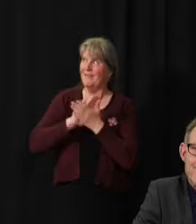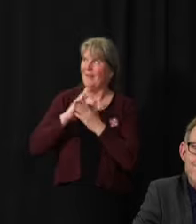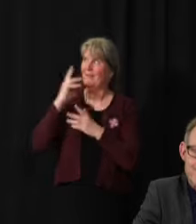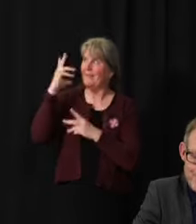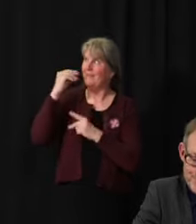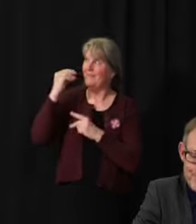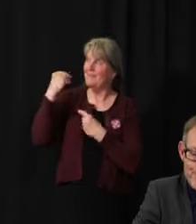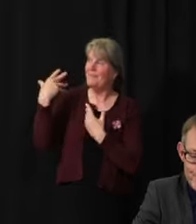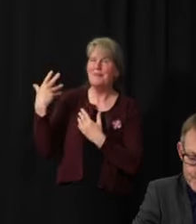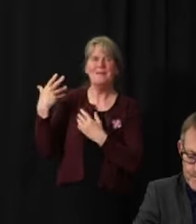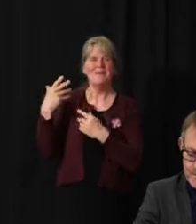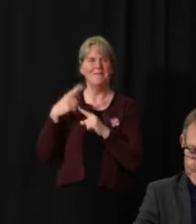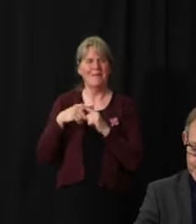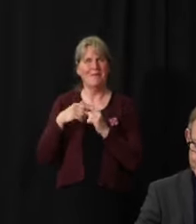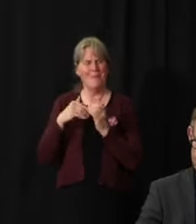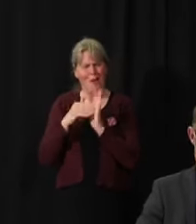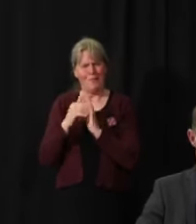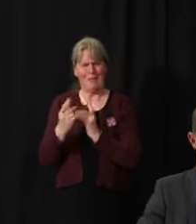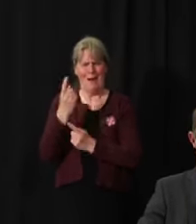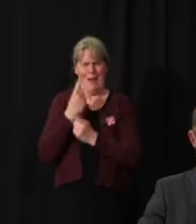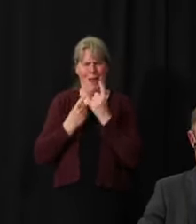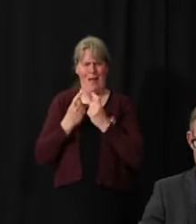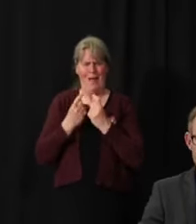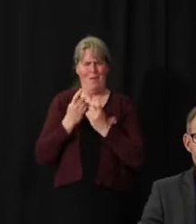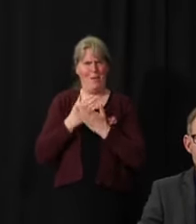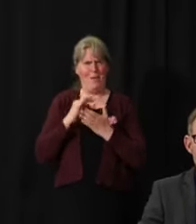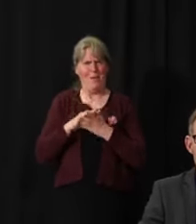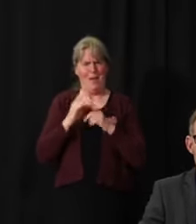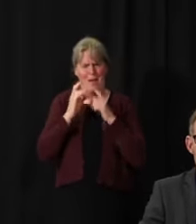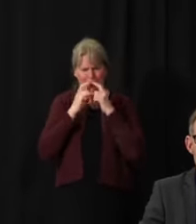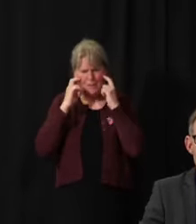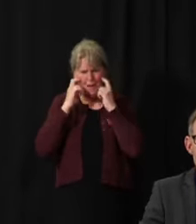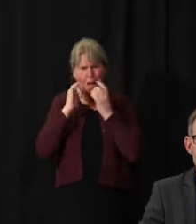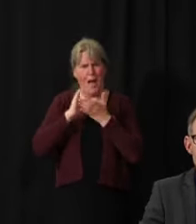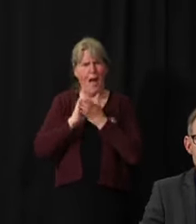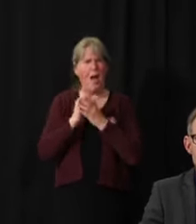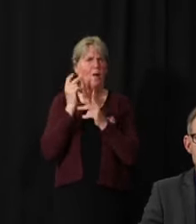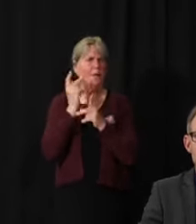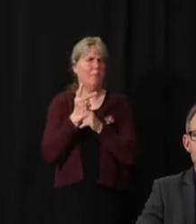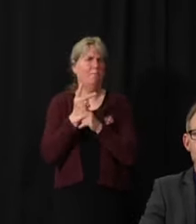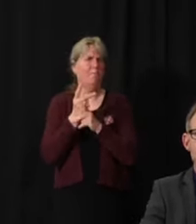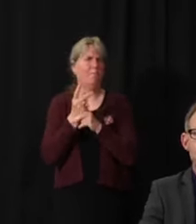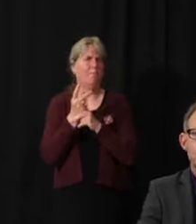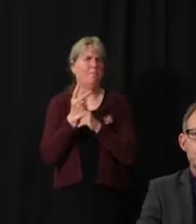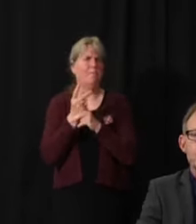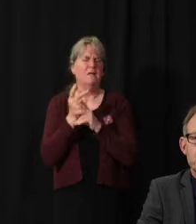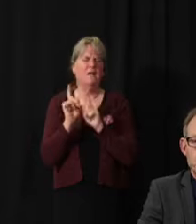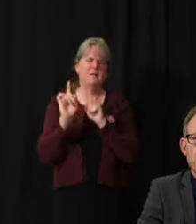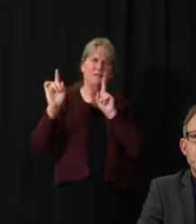and people are doing things, I feel like I ask about this a lot. How do people kind of keep